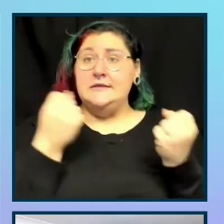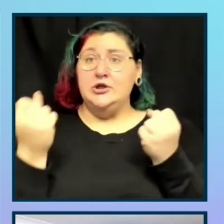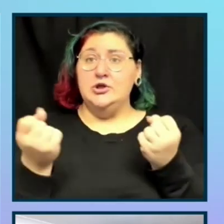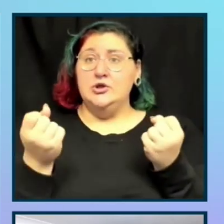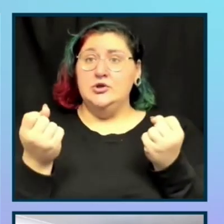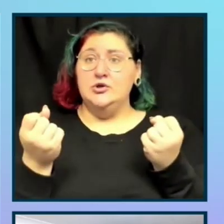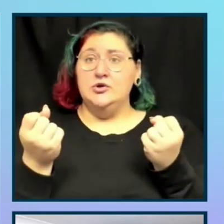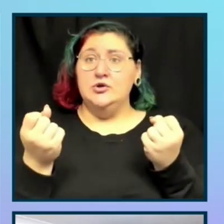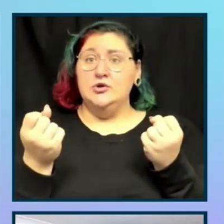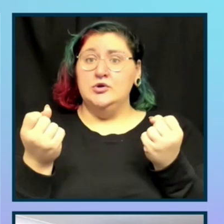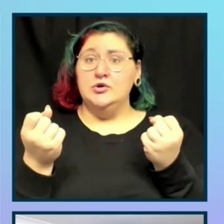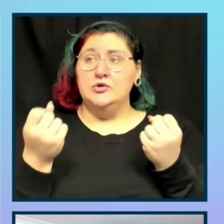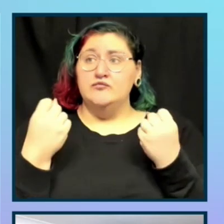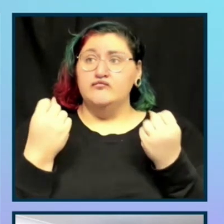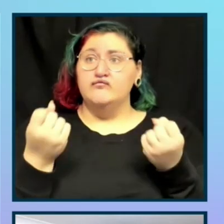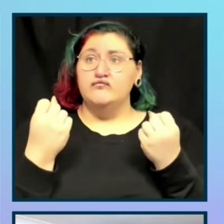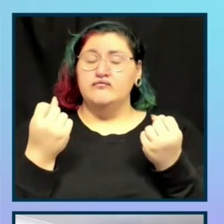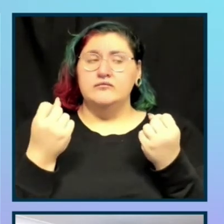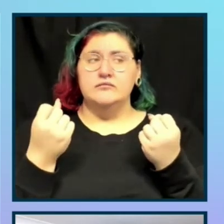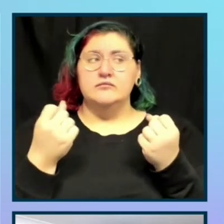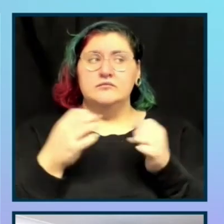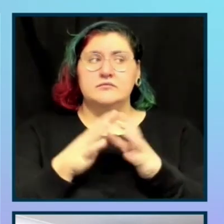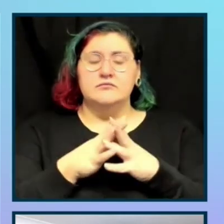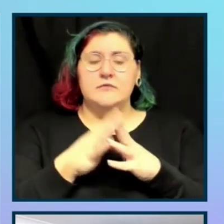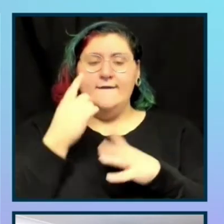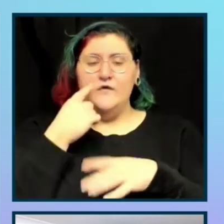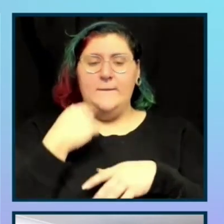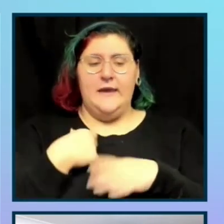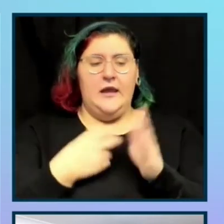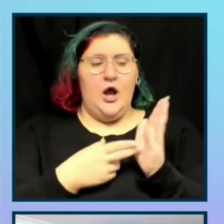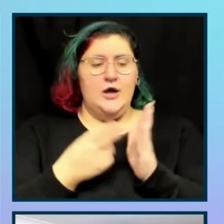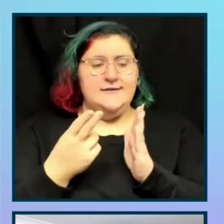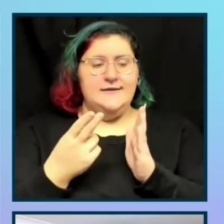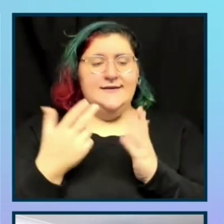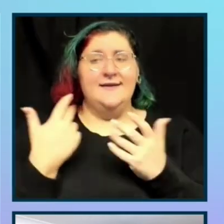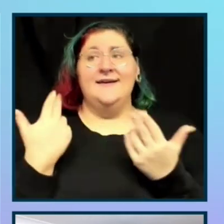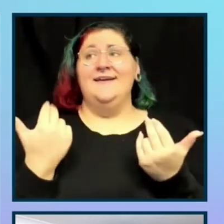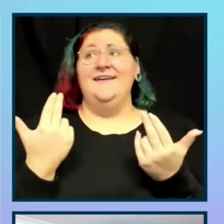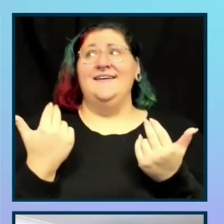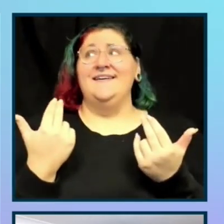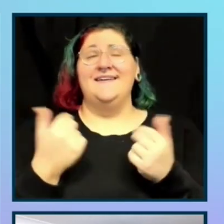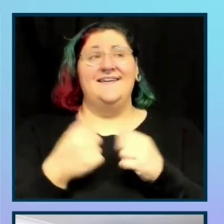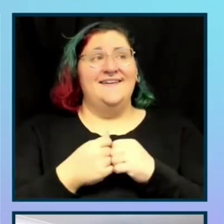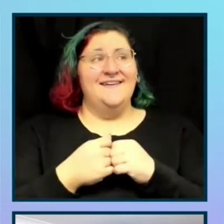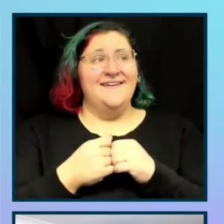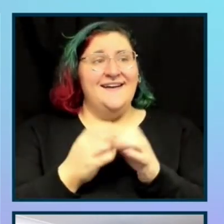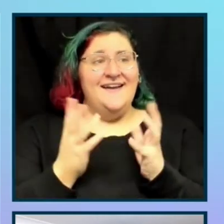now to me if I'm honest that was kind of laughable at first, because without any context,